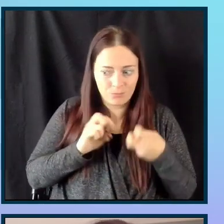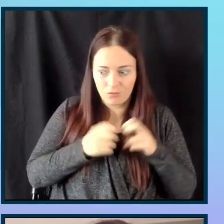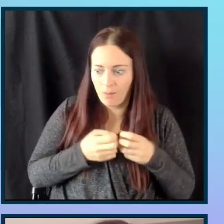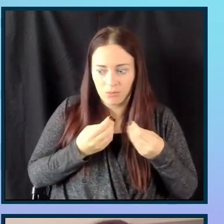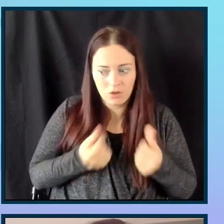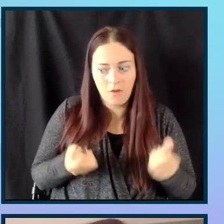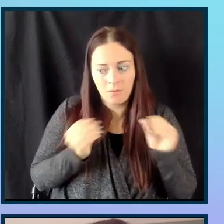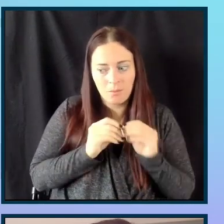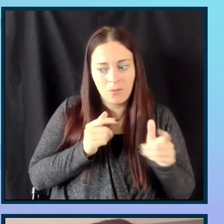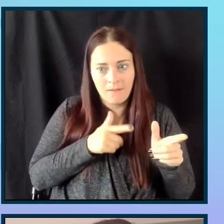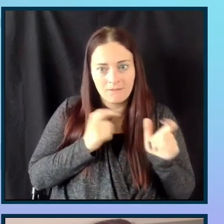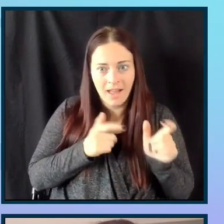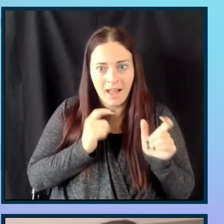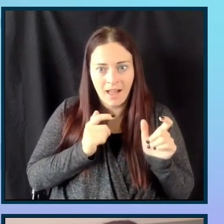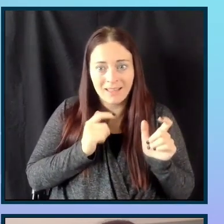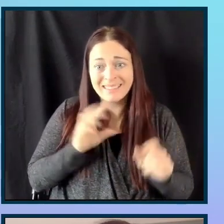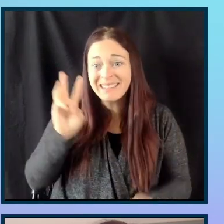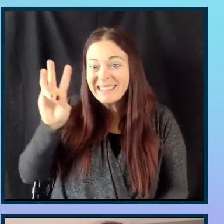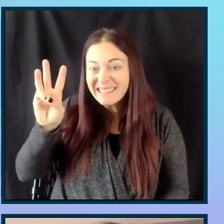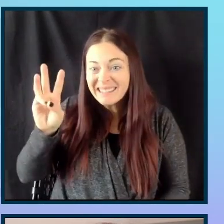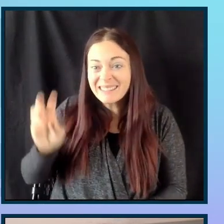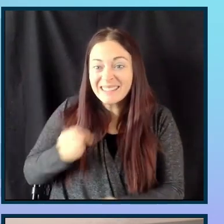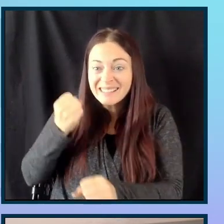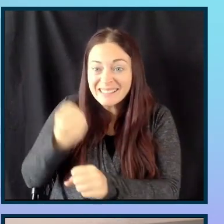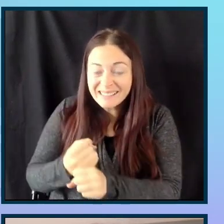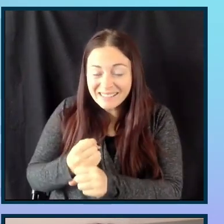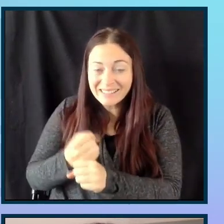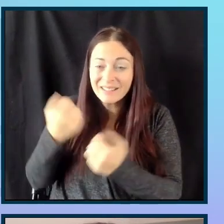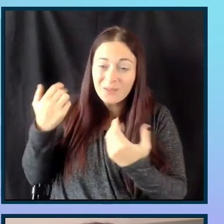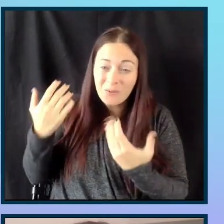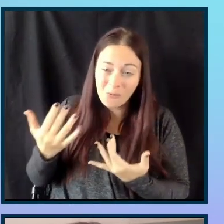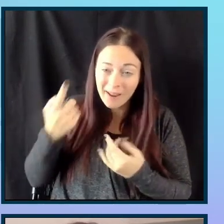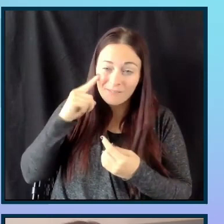and waiting six years, decades is just too long.